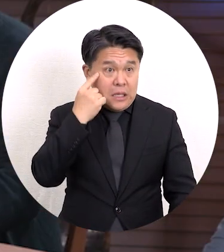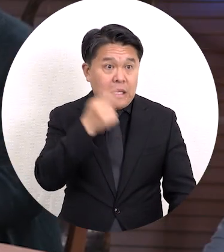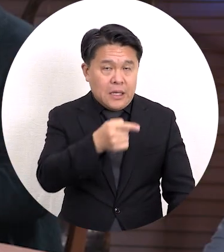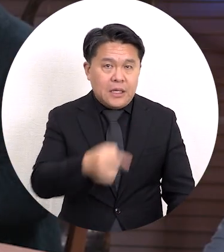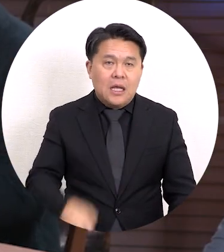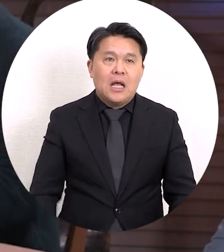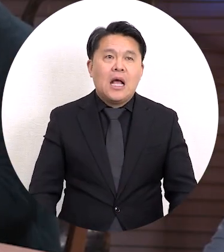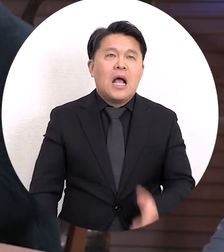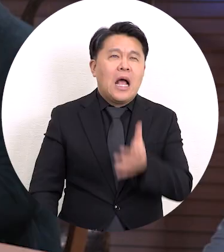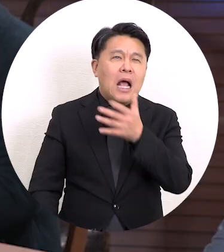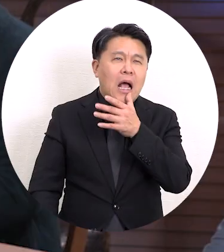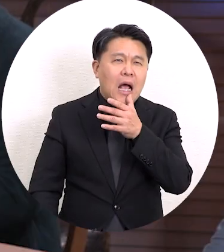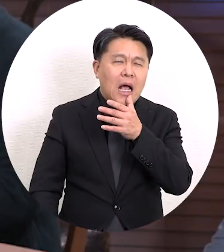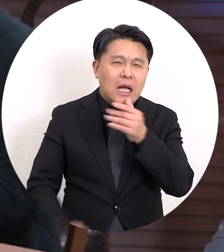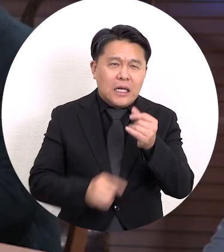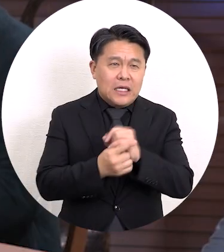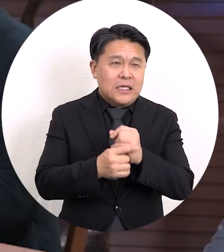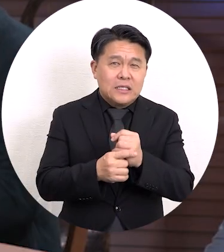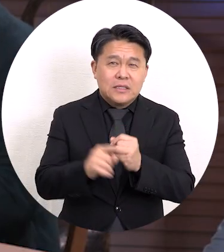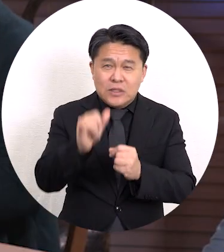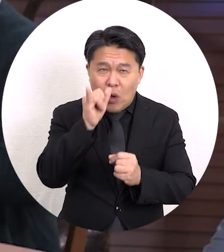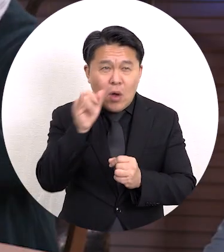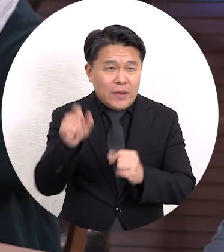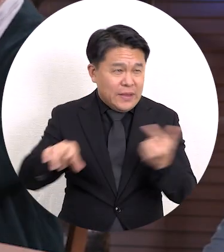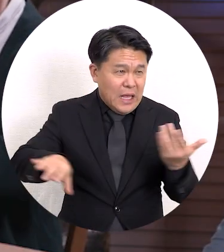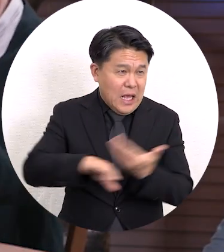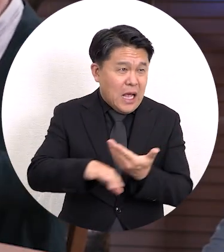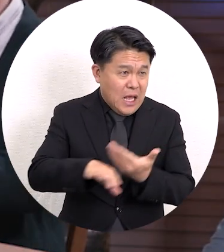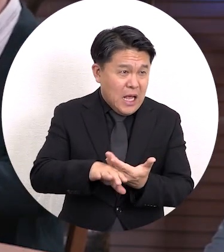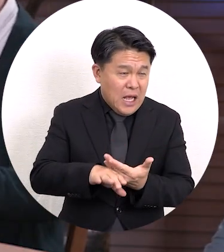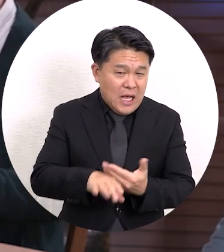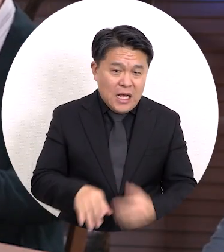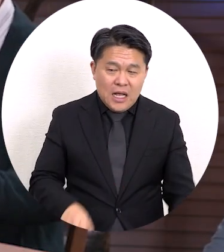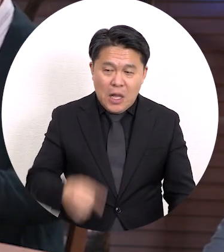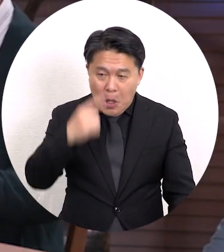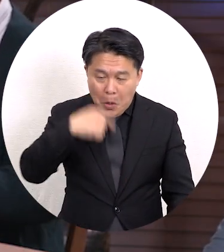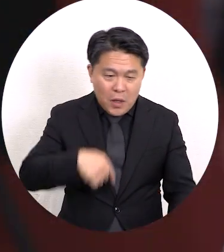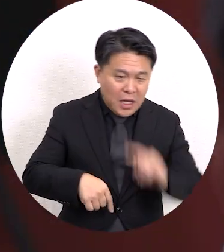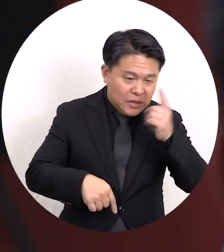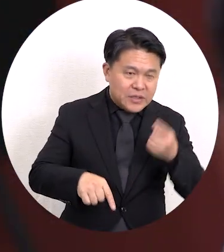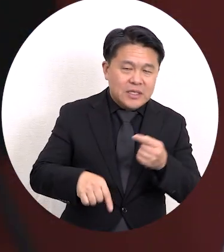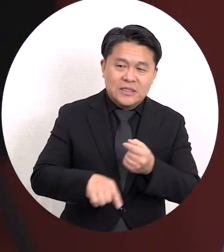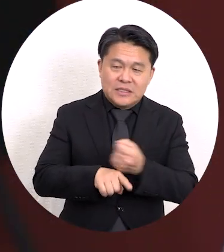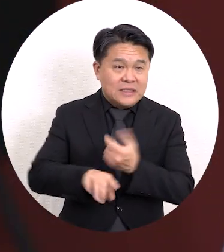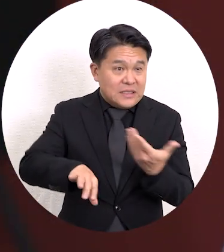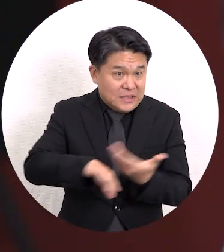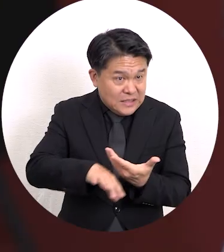It's very meaningful, but it feels sad to them. Yes, so there are different interpretations, but the important thing is...